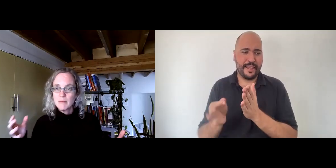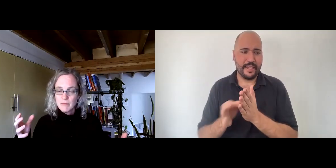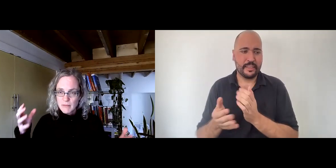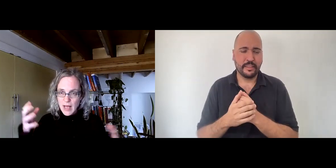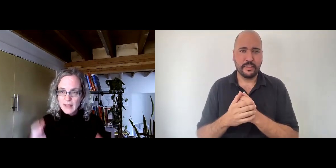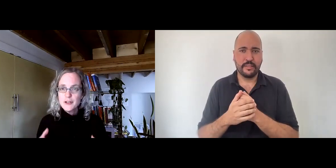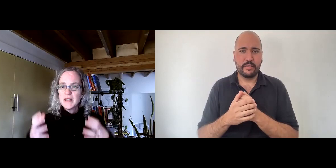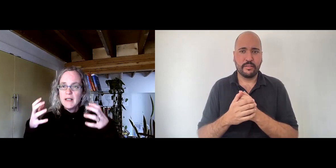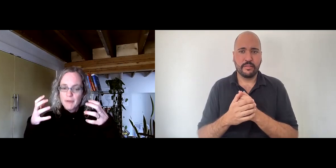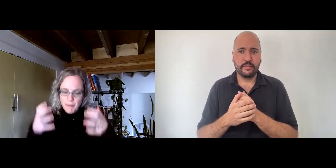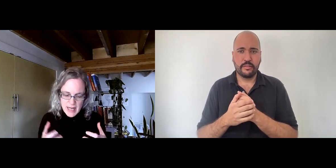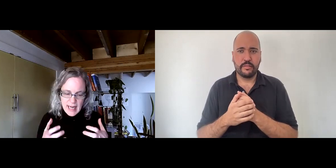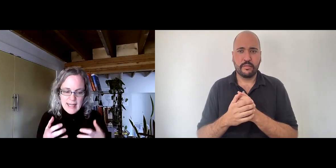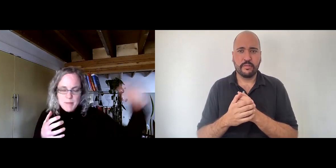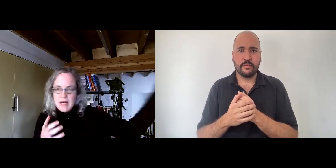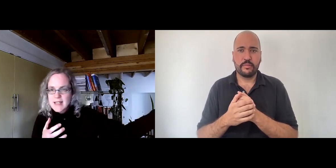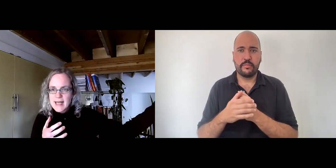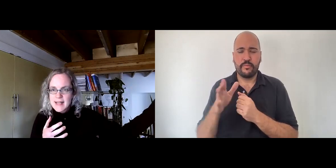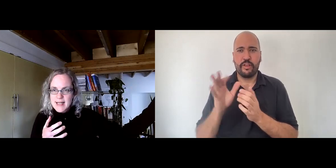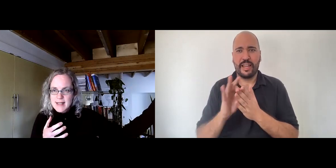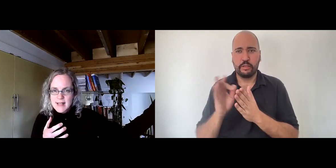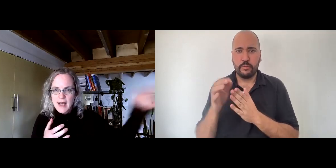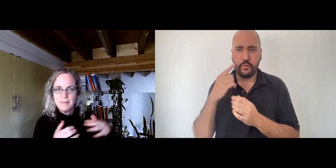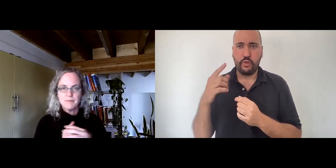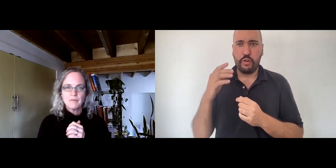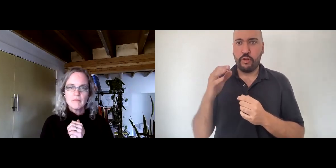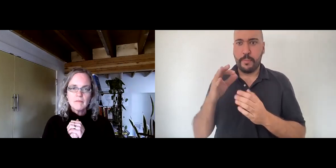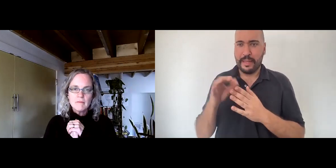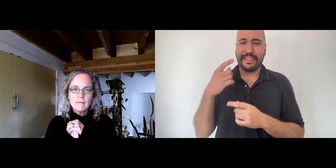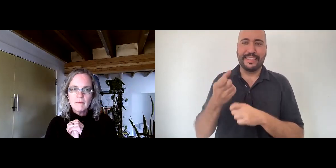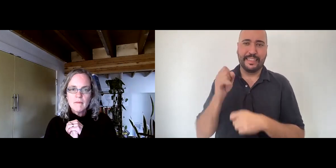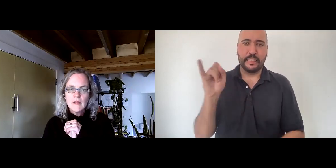Their eligibility for Medicaid is because they get this SSI.